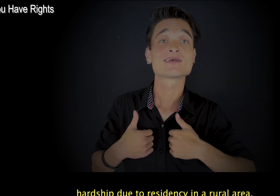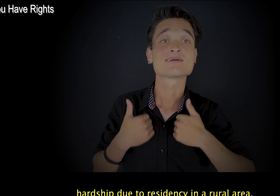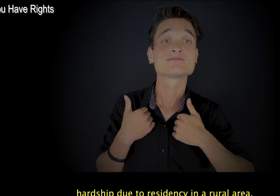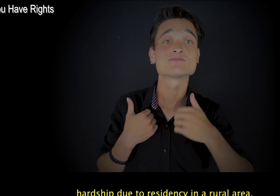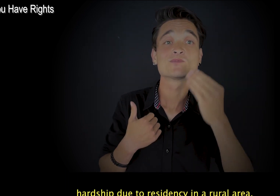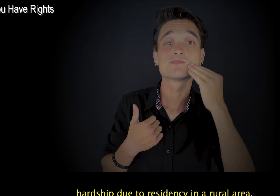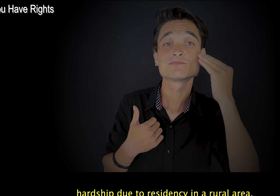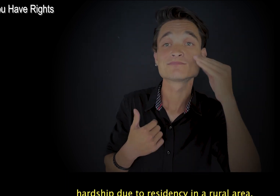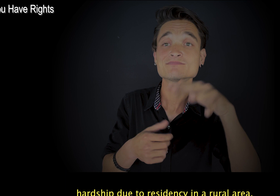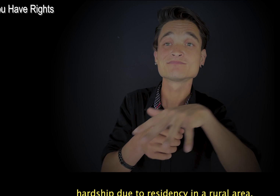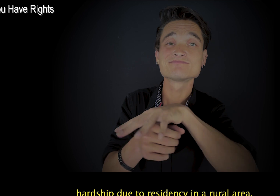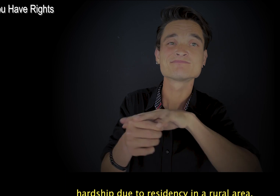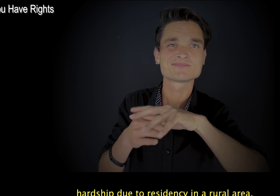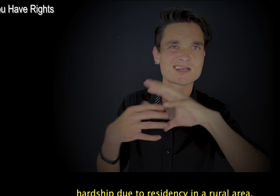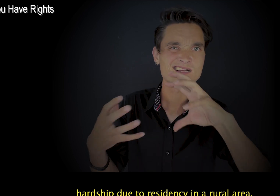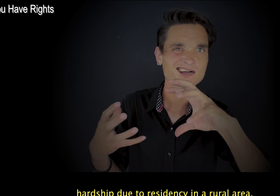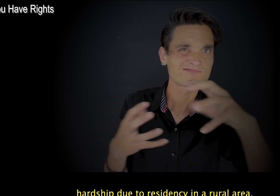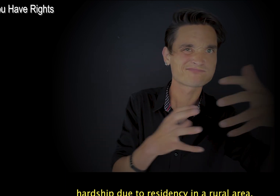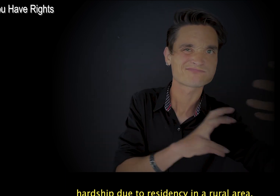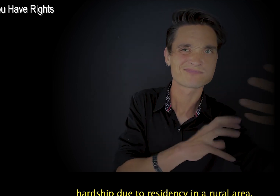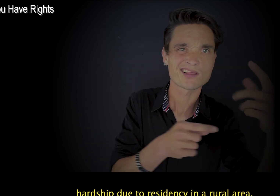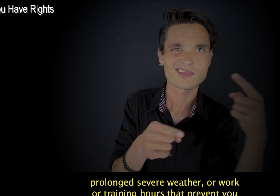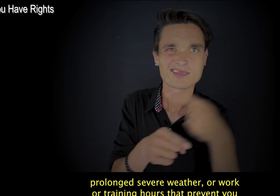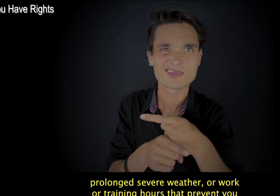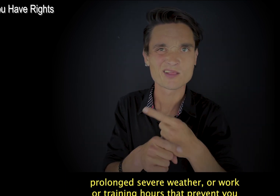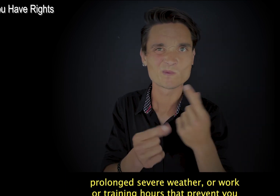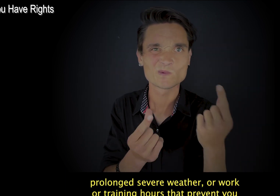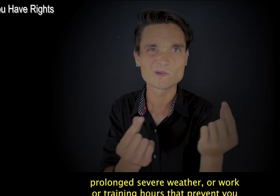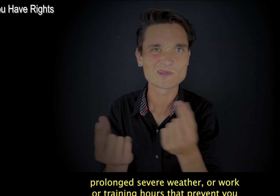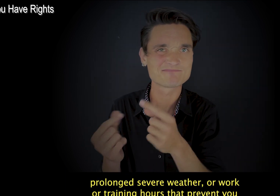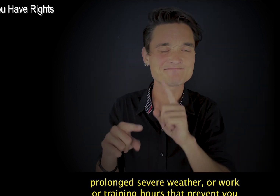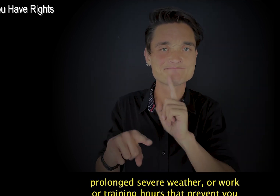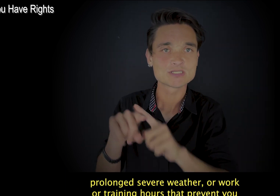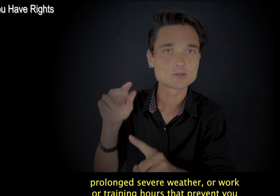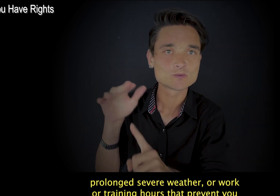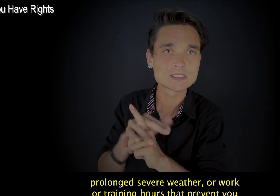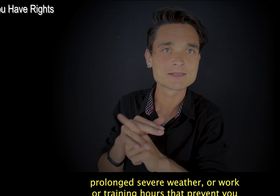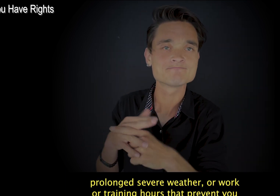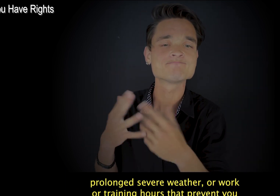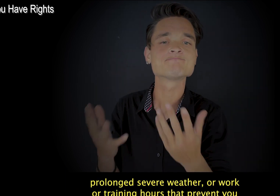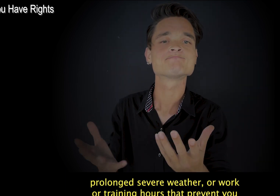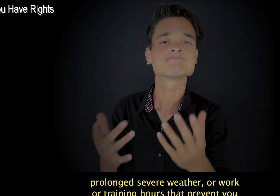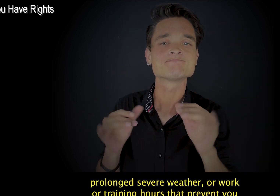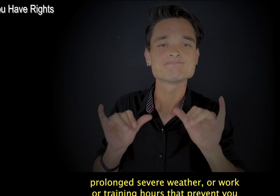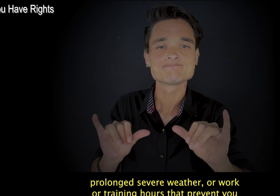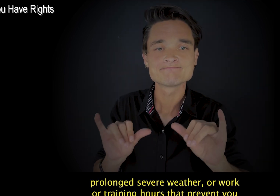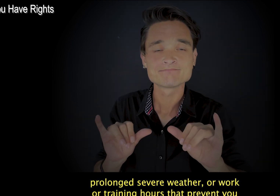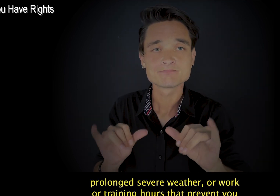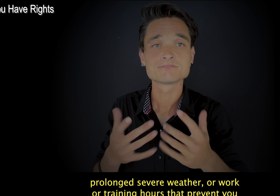hardship due to residency in a rural area, prolonged severe weather, or work or training hours that prevent you